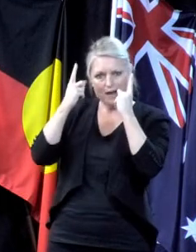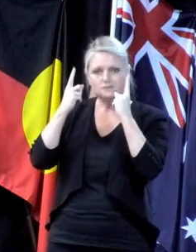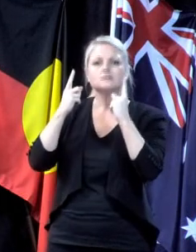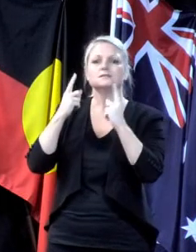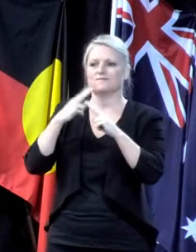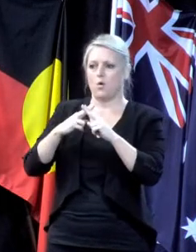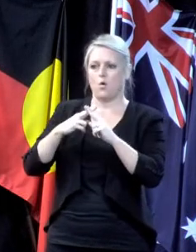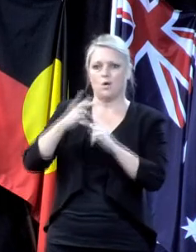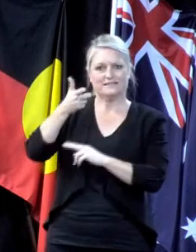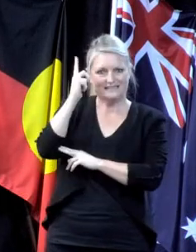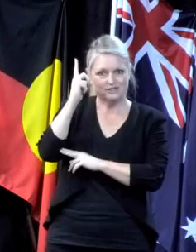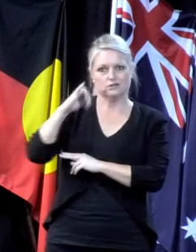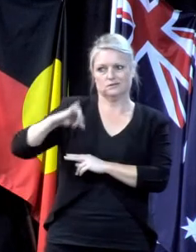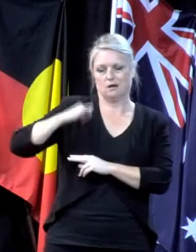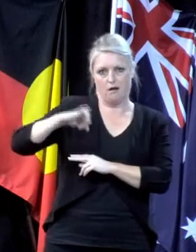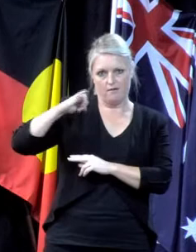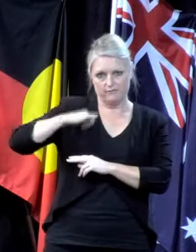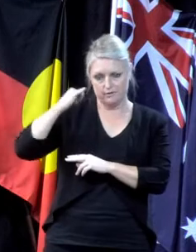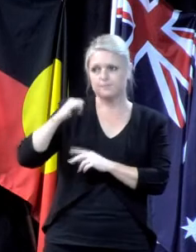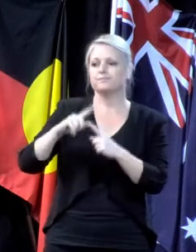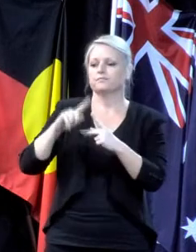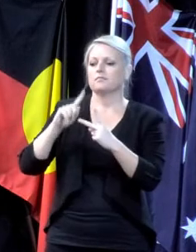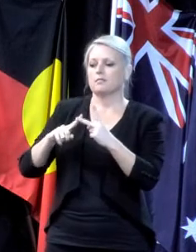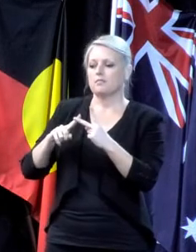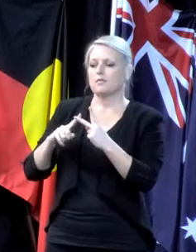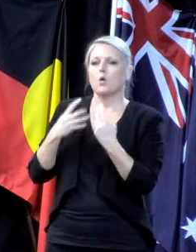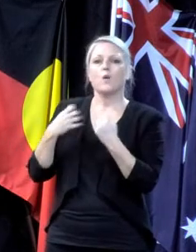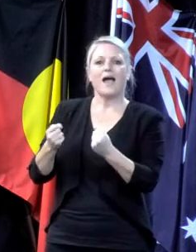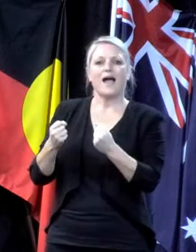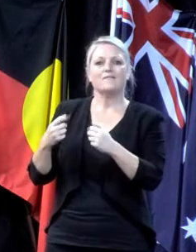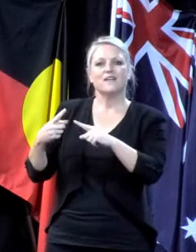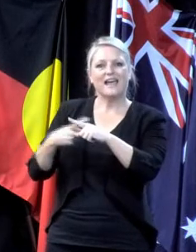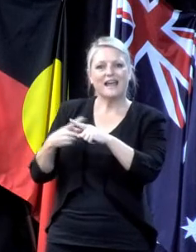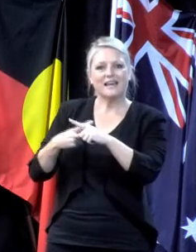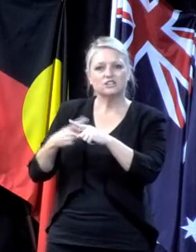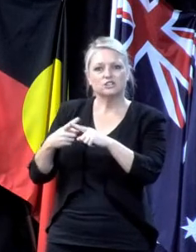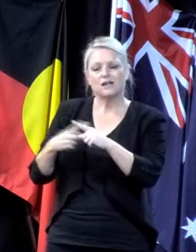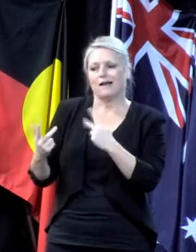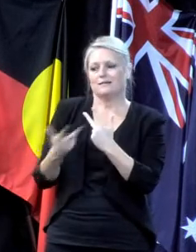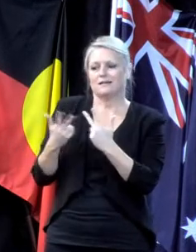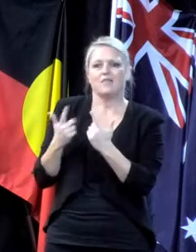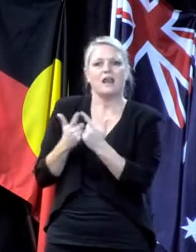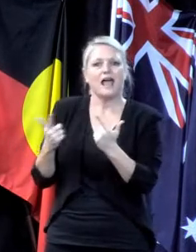Our staff engage in English as additional language or dialect band scaling to produce individual support plans